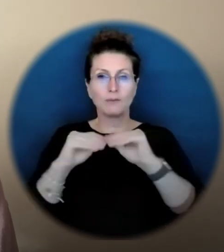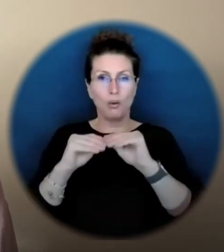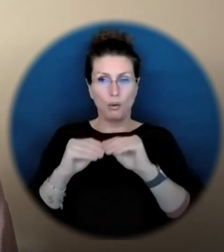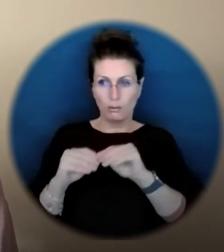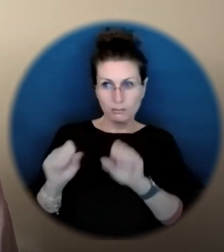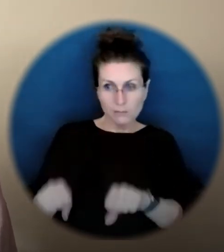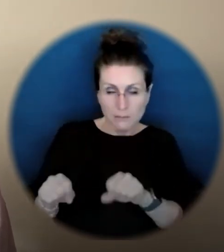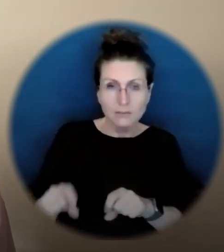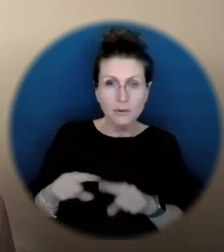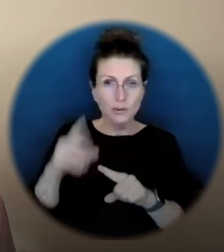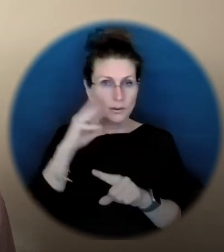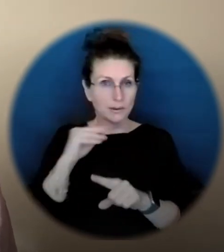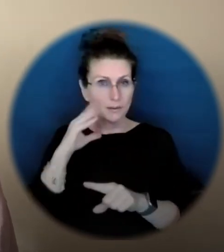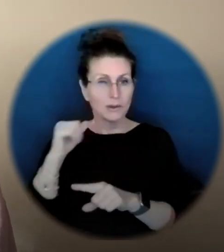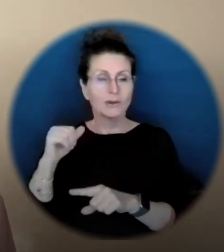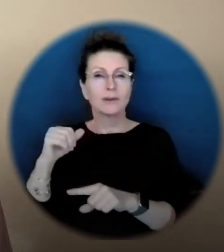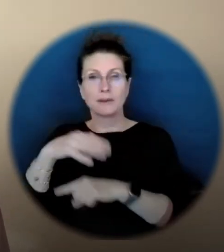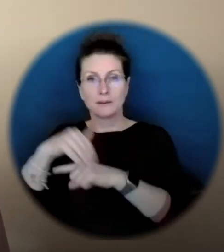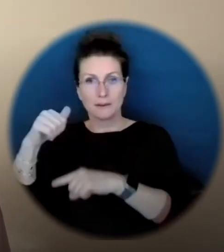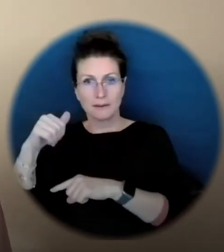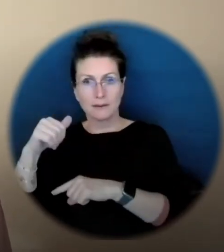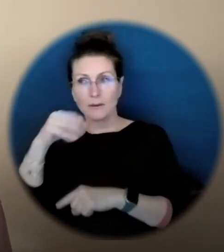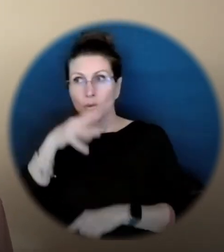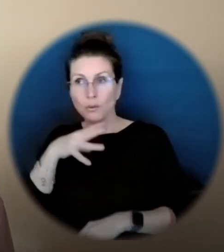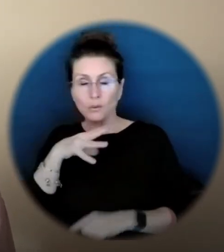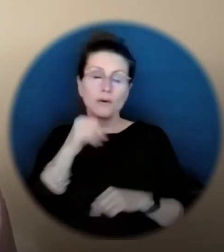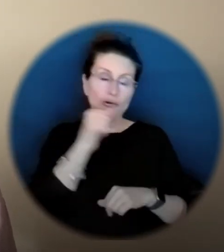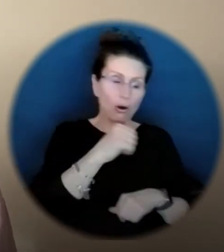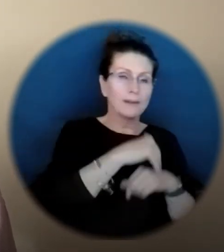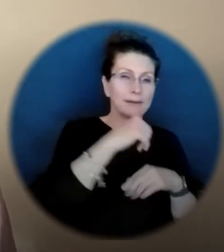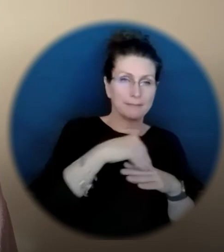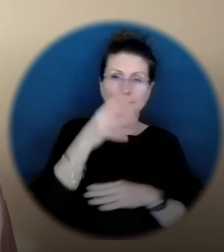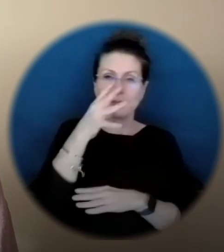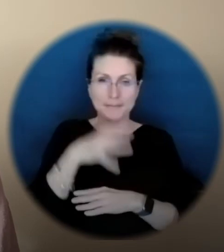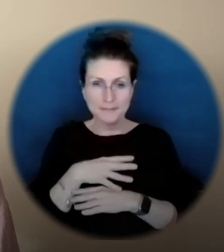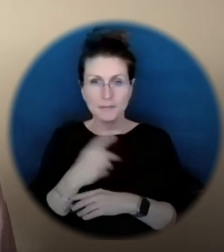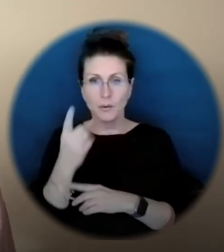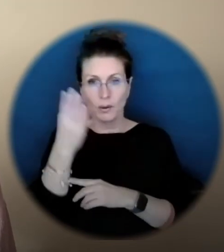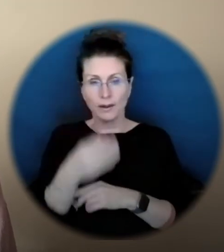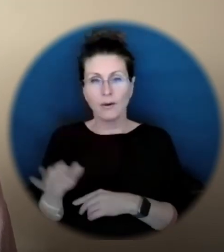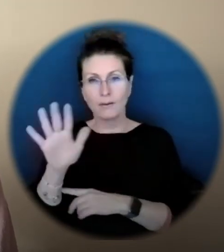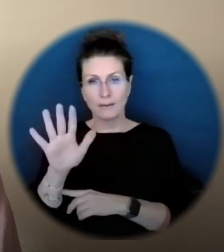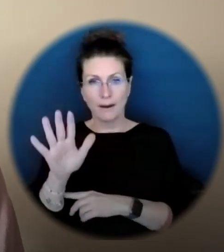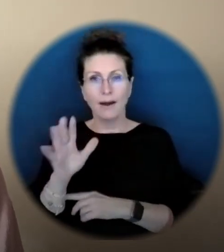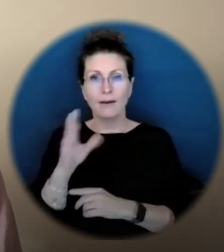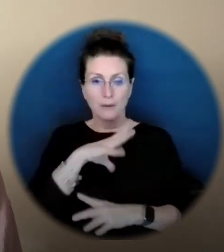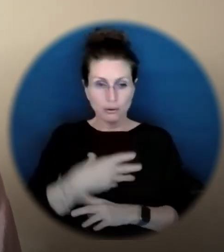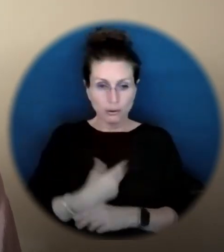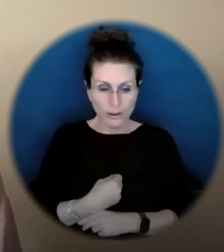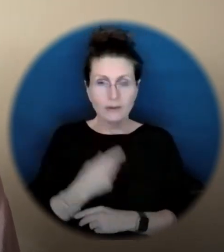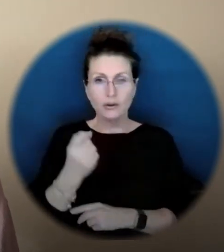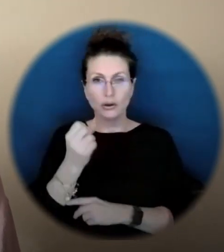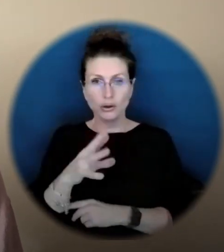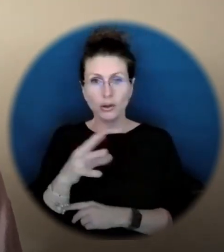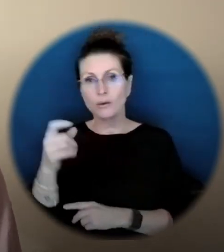to experience violence than non-indigenous women. One in five transgender, genderqueer, and nonconforming students